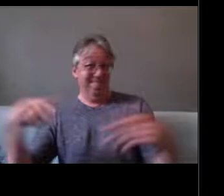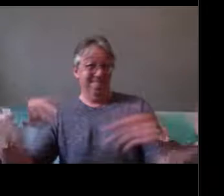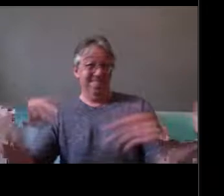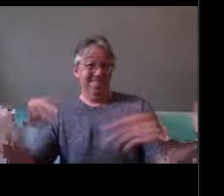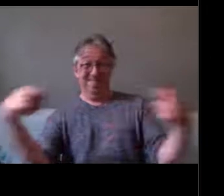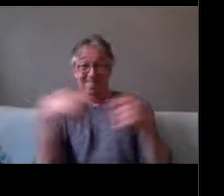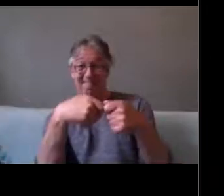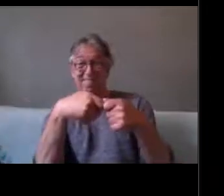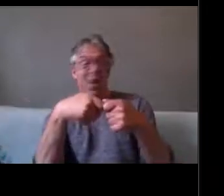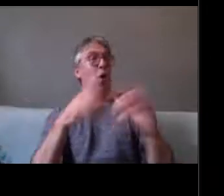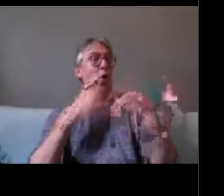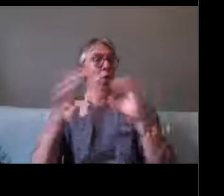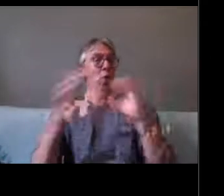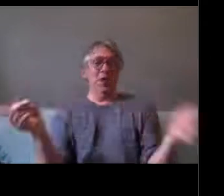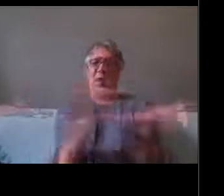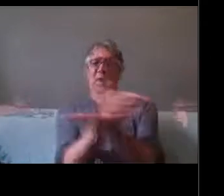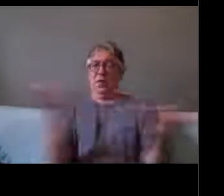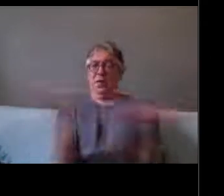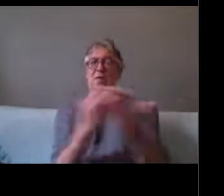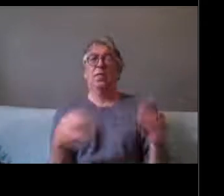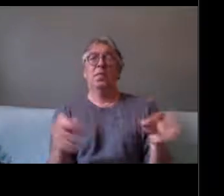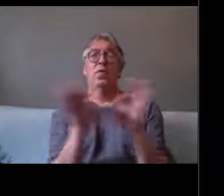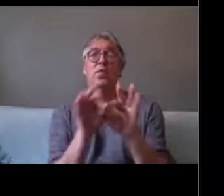Some adaptations to communication might be required.